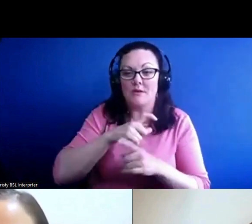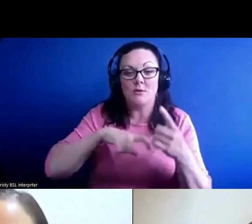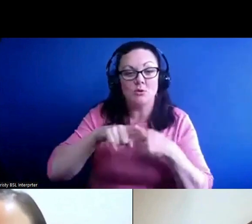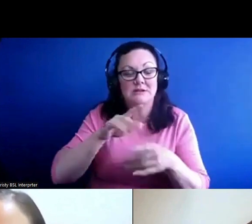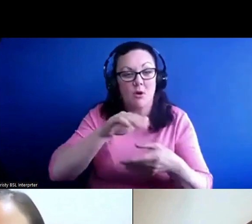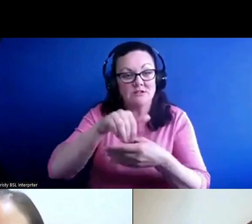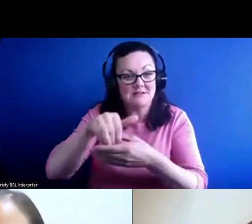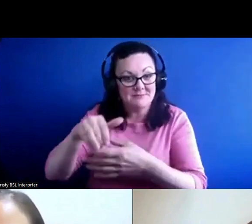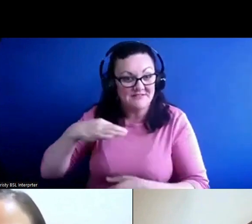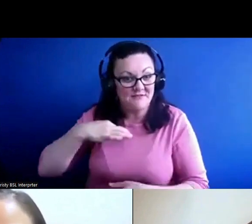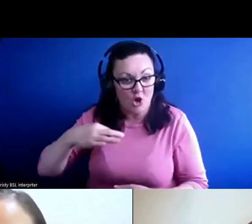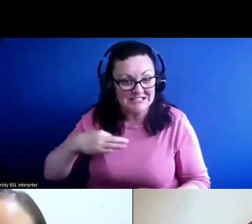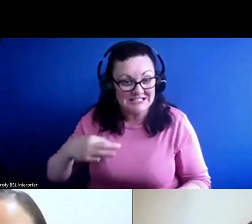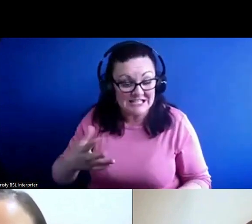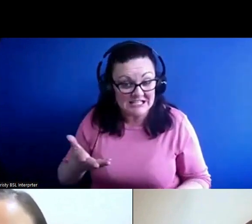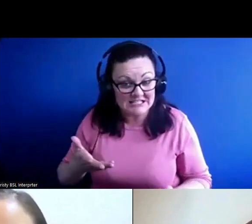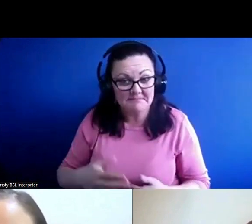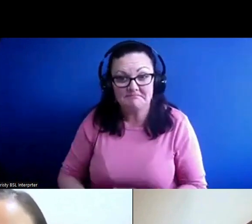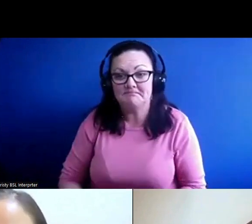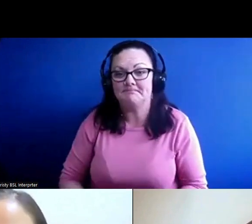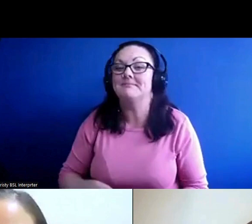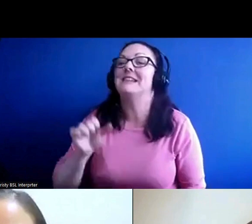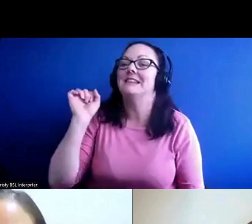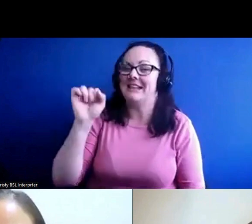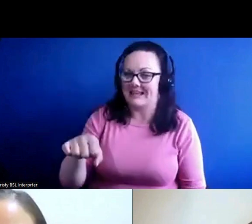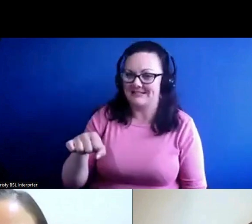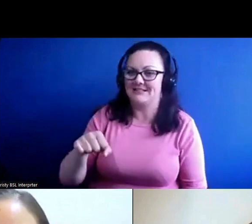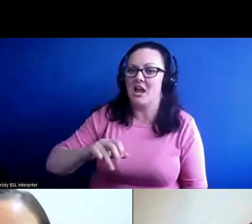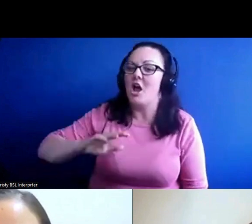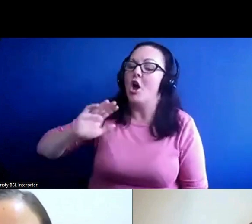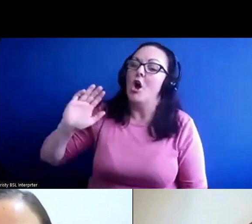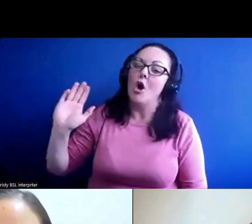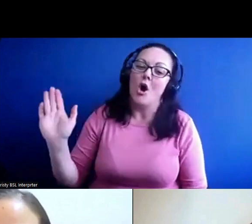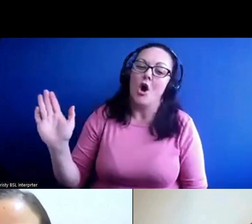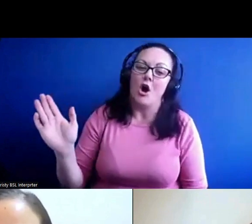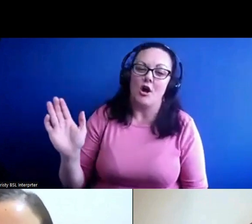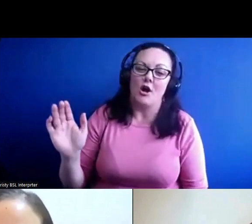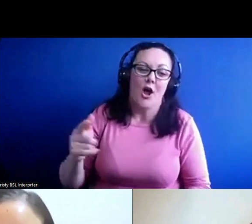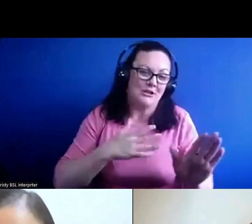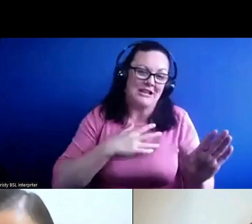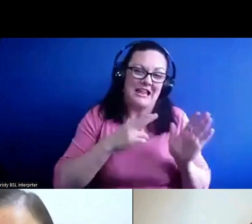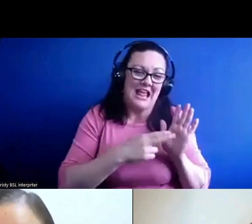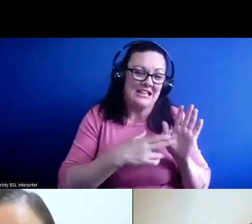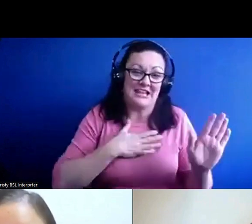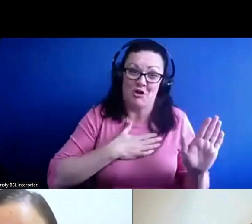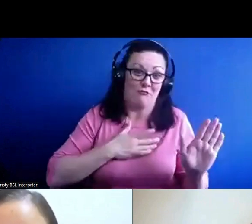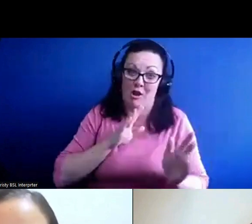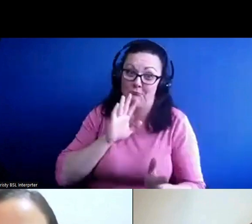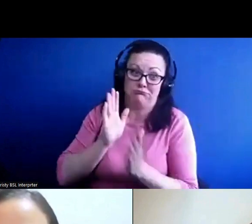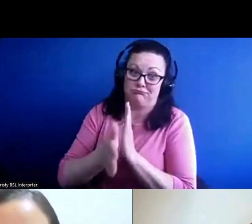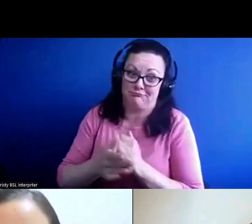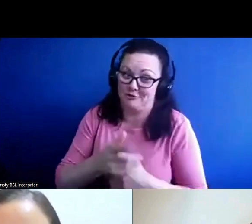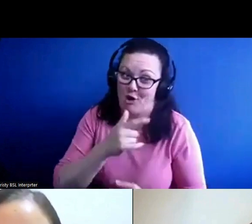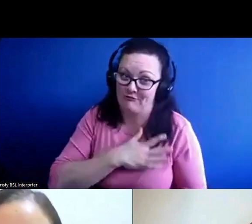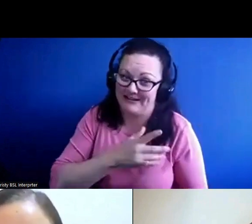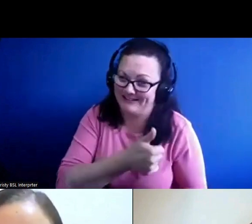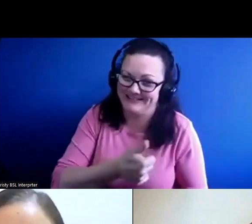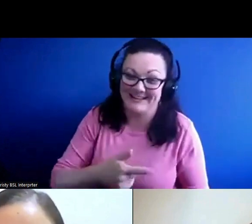: Yes. All our -- Nancy. I'm going straight for it again -- all our community